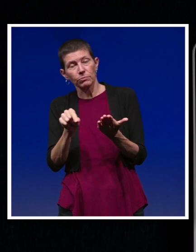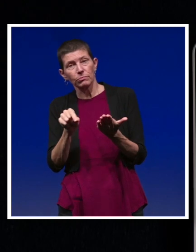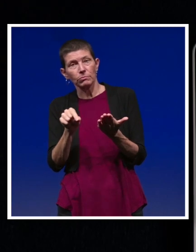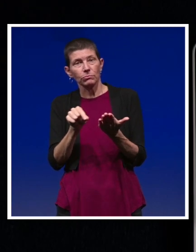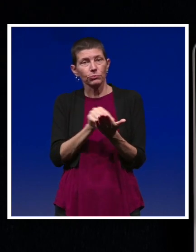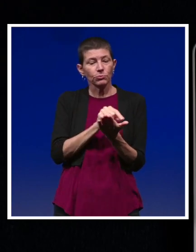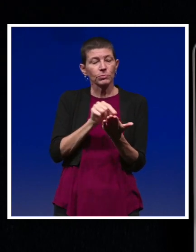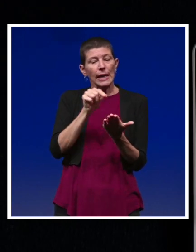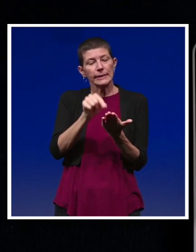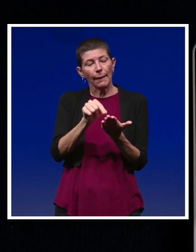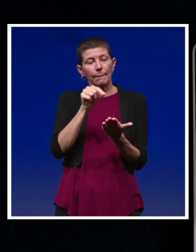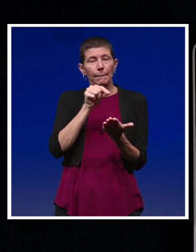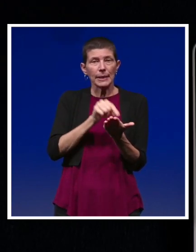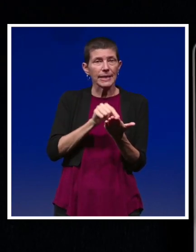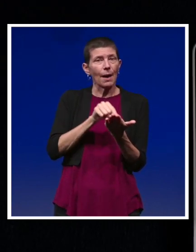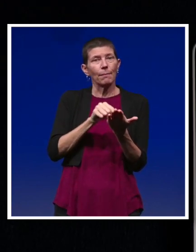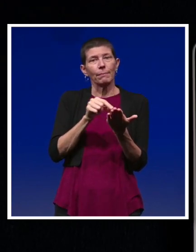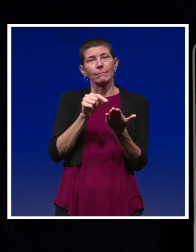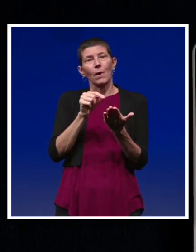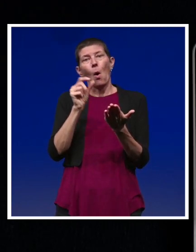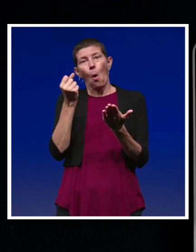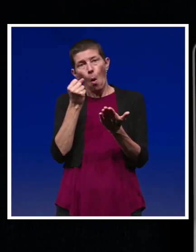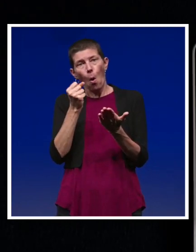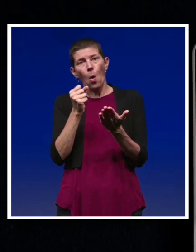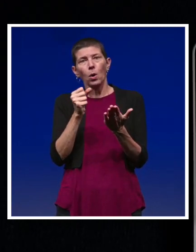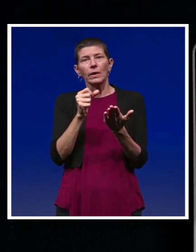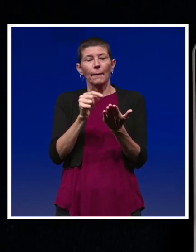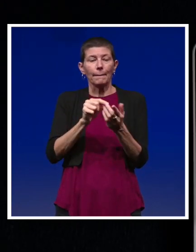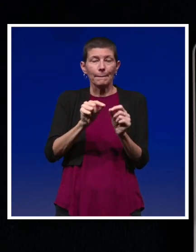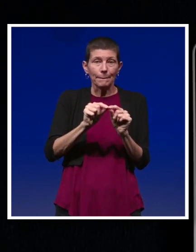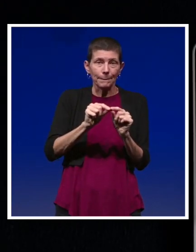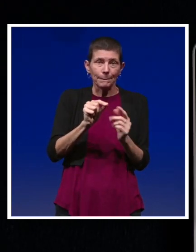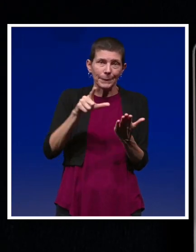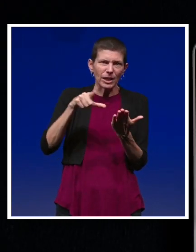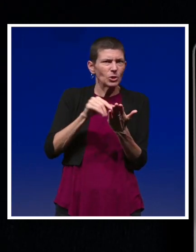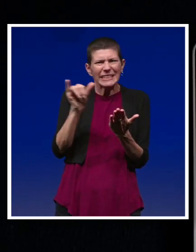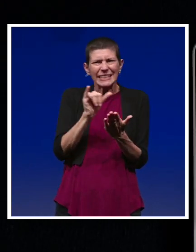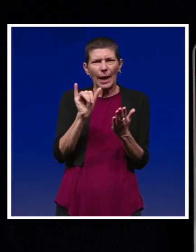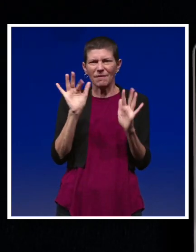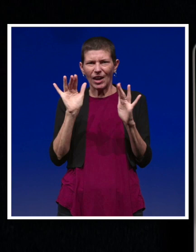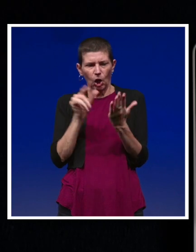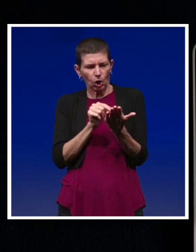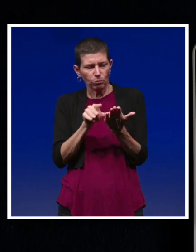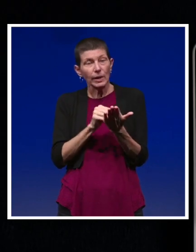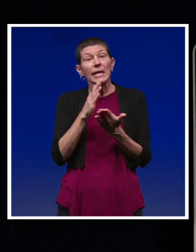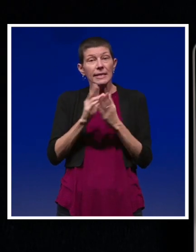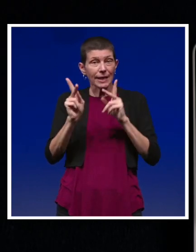can swipe and tap and hold and pinch just like a finger can.